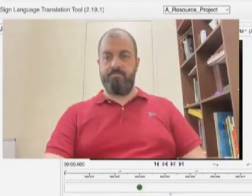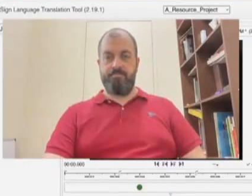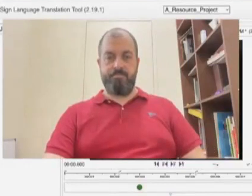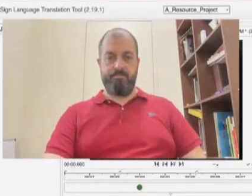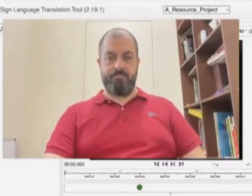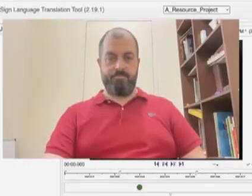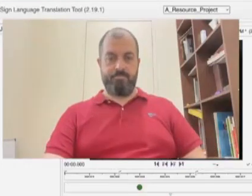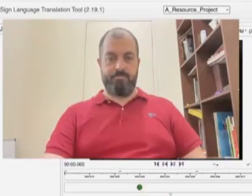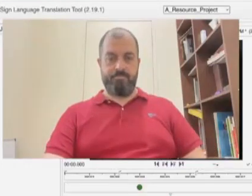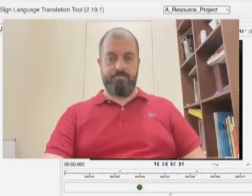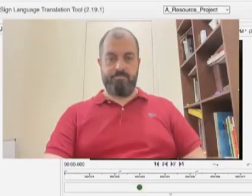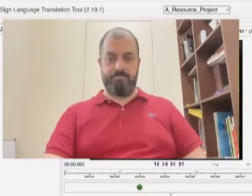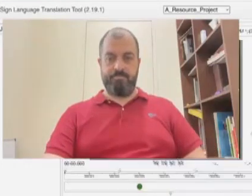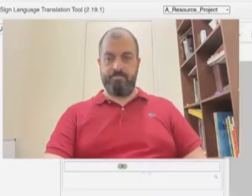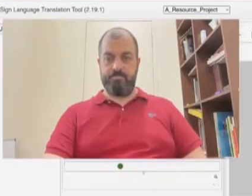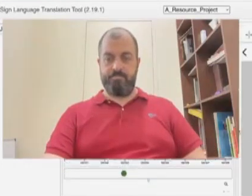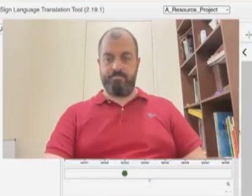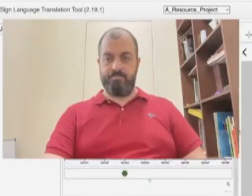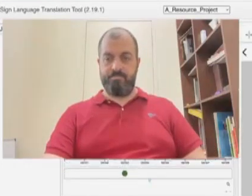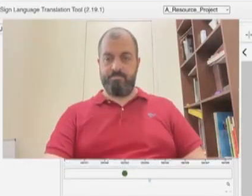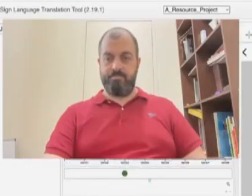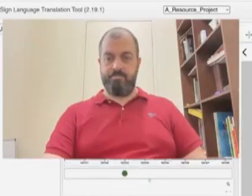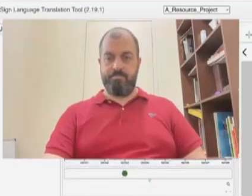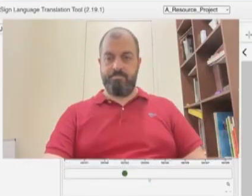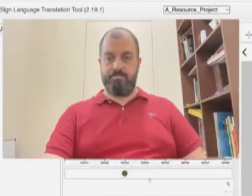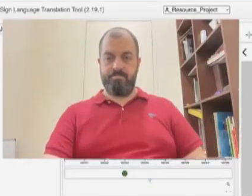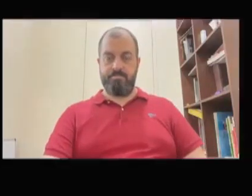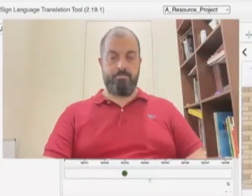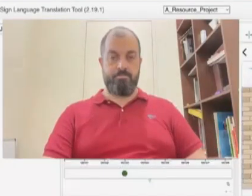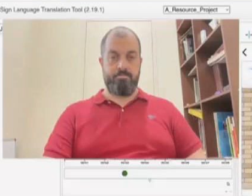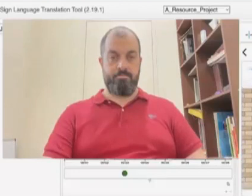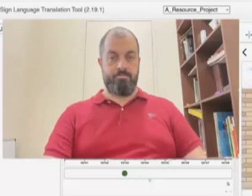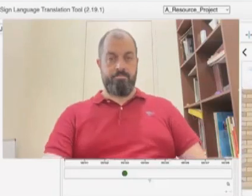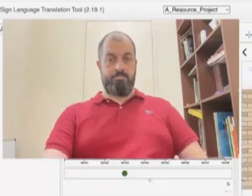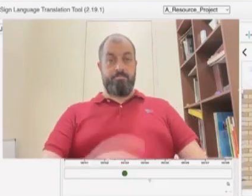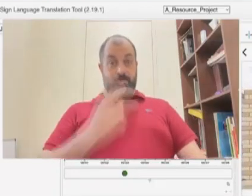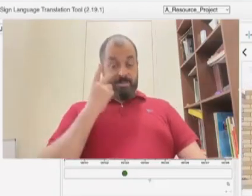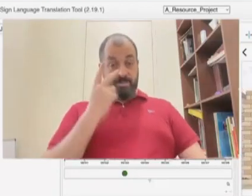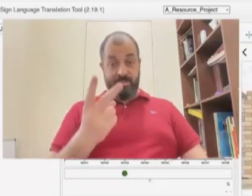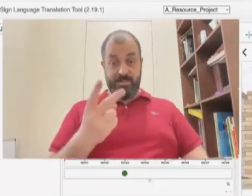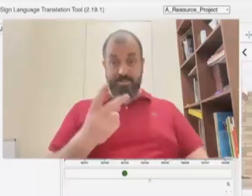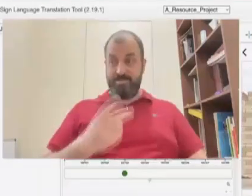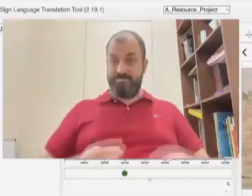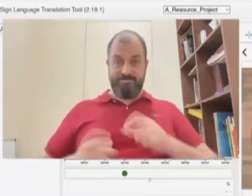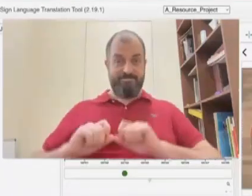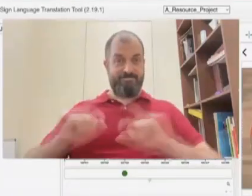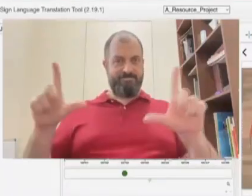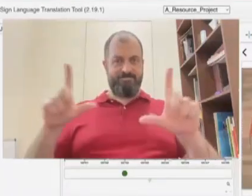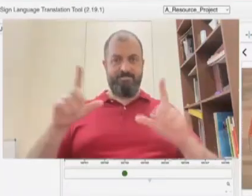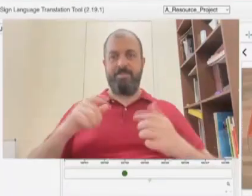I'm going to go ahead and pick this one right here.